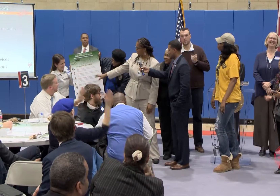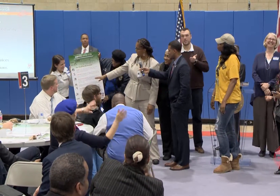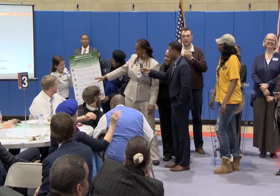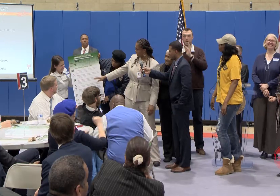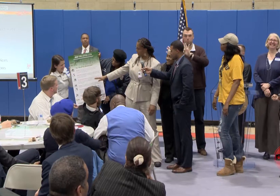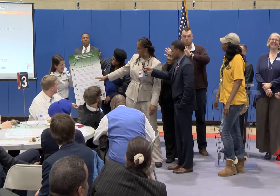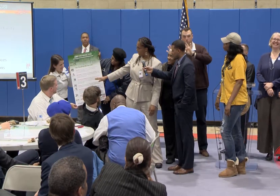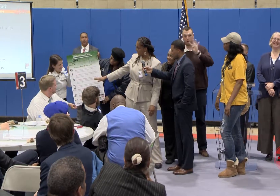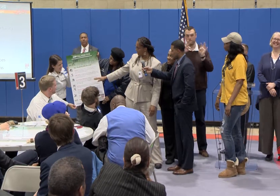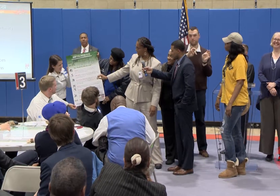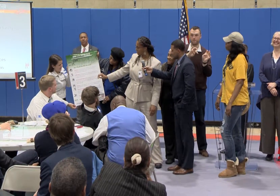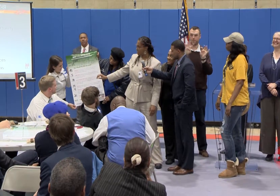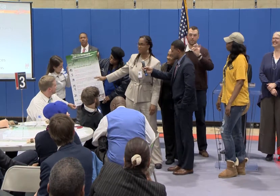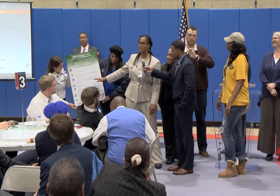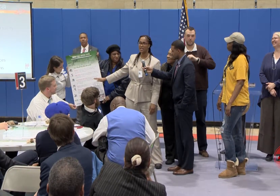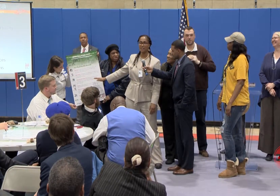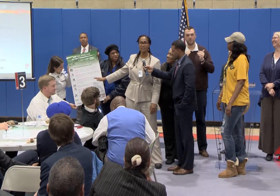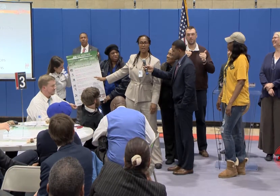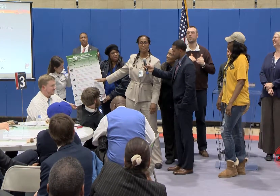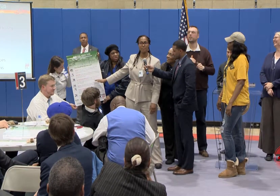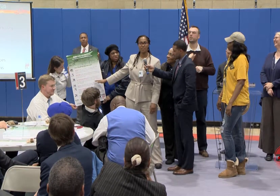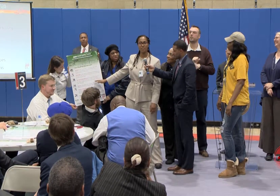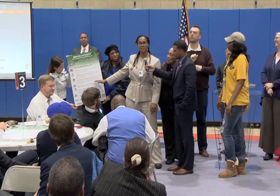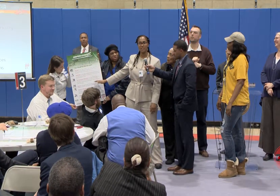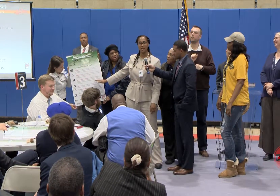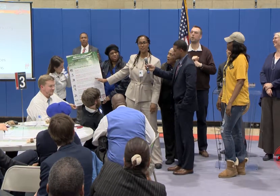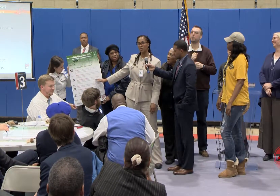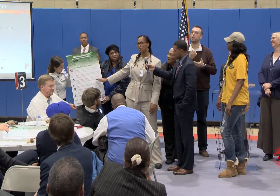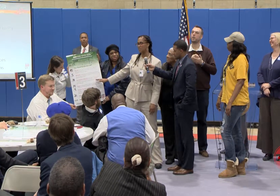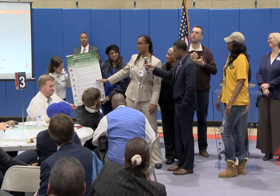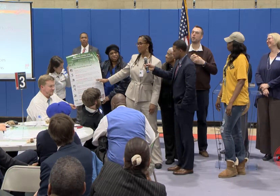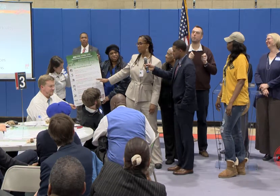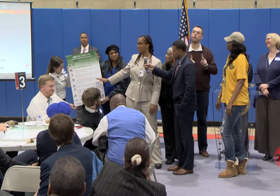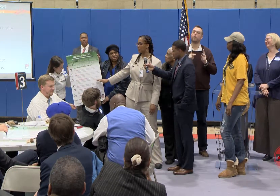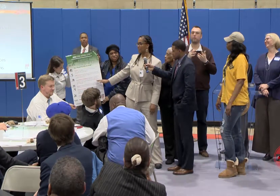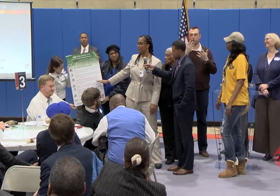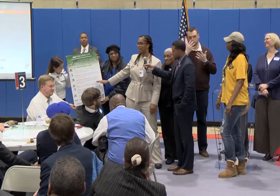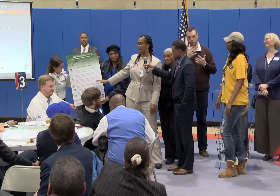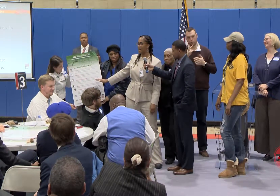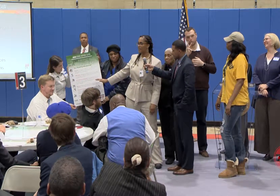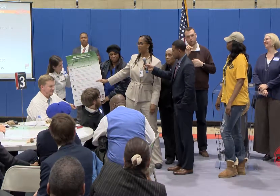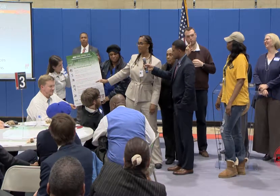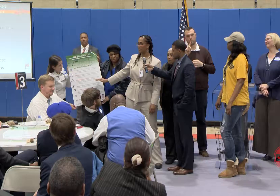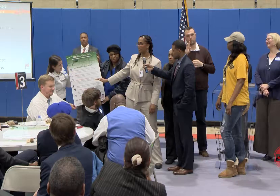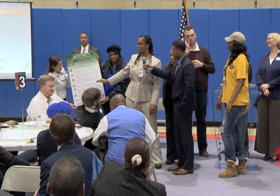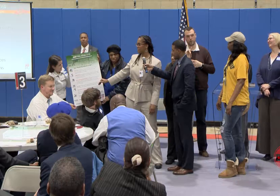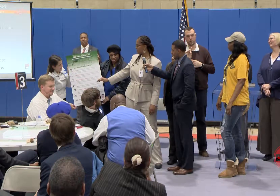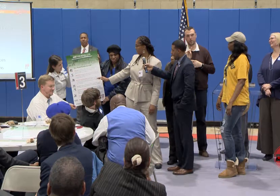GOOD. AND THEN WE HAVE JOBS AND ECONOMIC OPPORTUNITY. UNFORTUNATELY IN WARD 8 WE HAVE